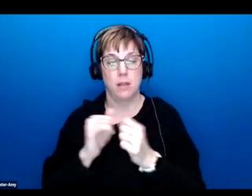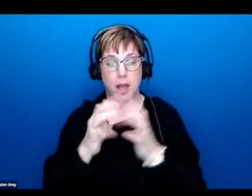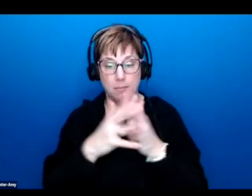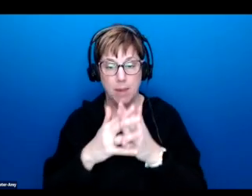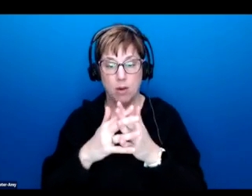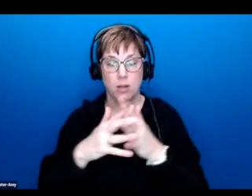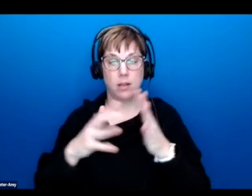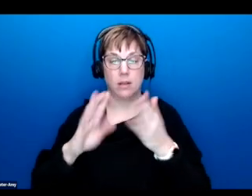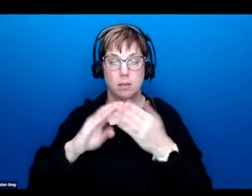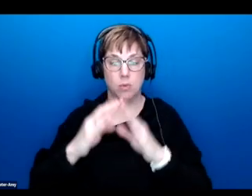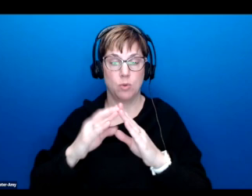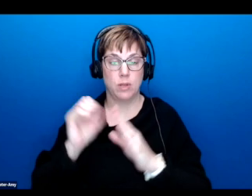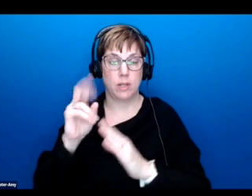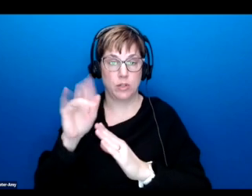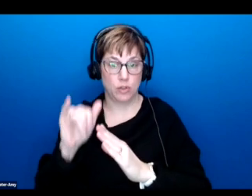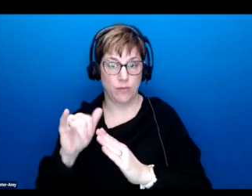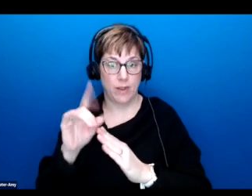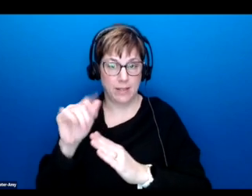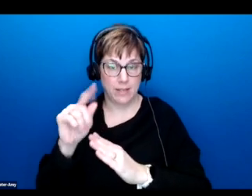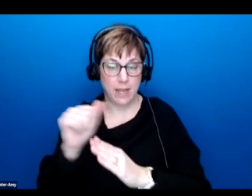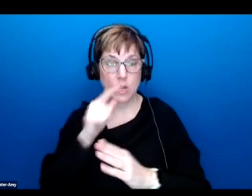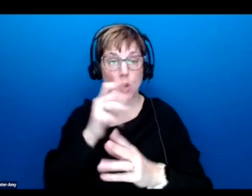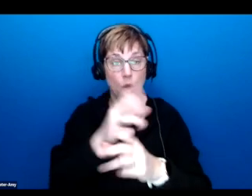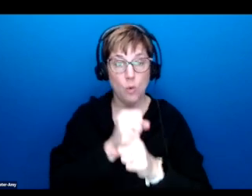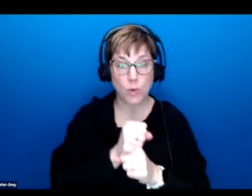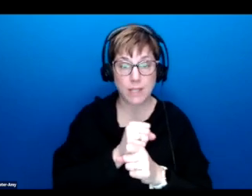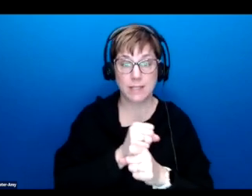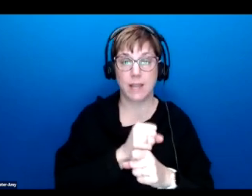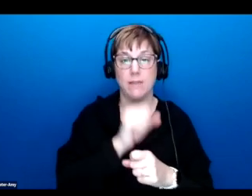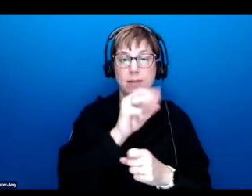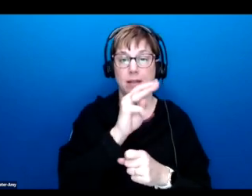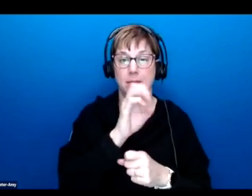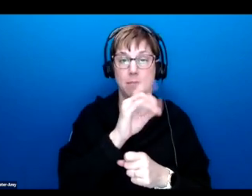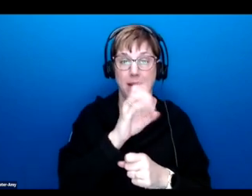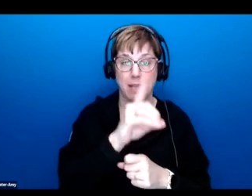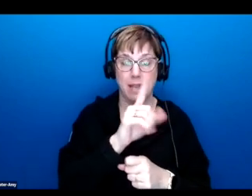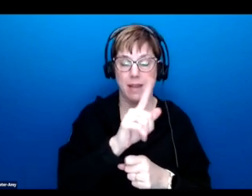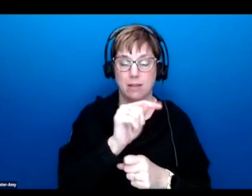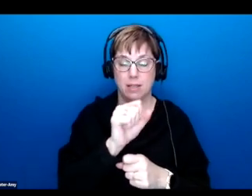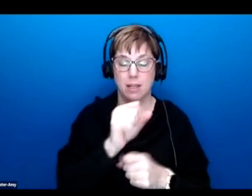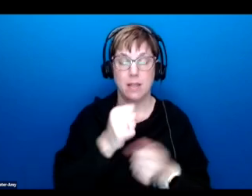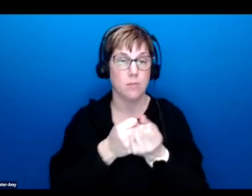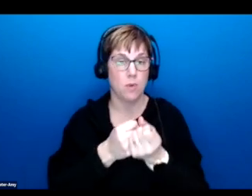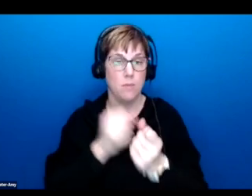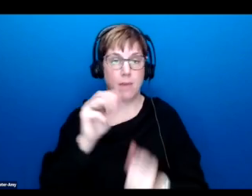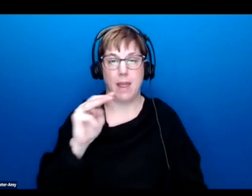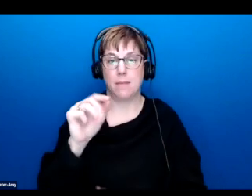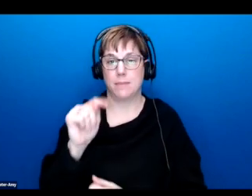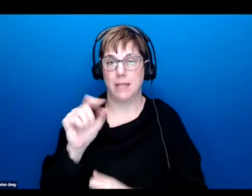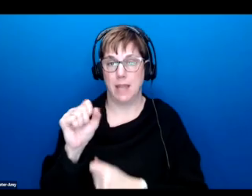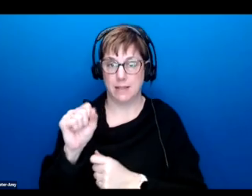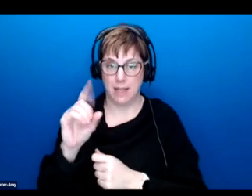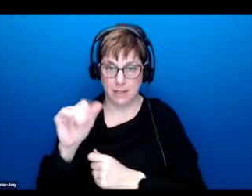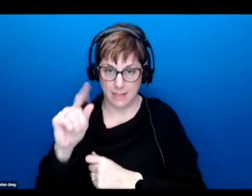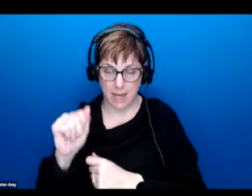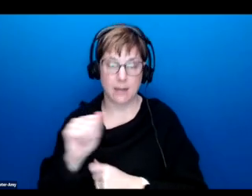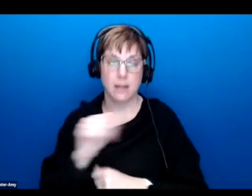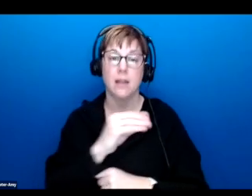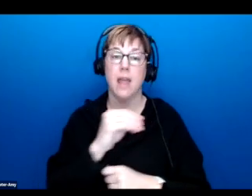who receives Medicaid LTSS, which is supported by MTSS data, and also a third tab,